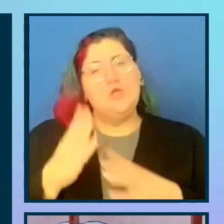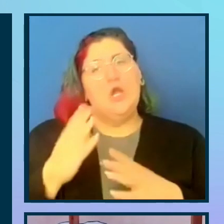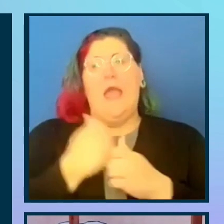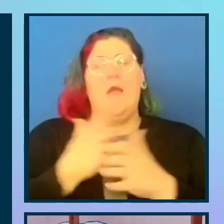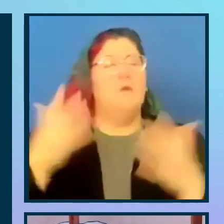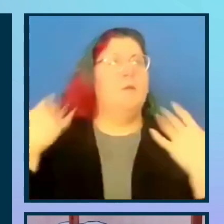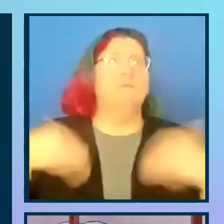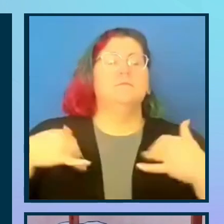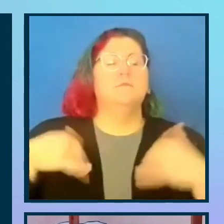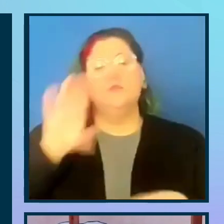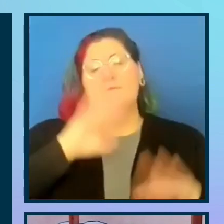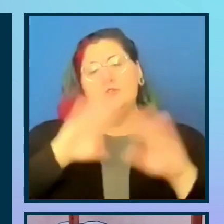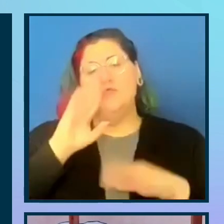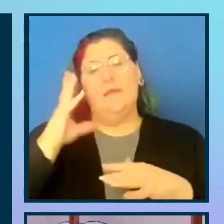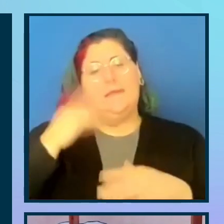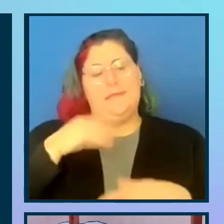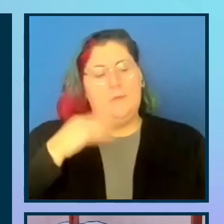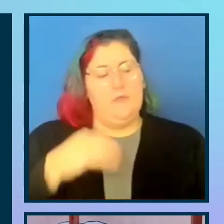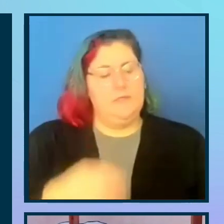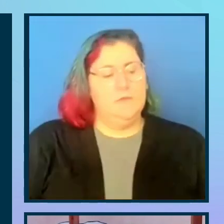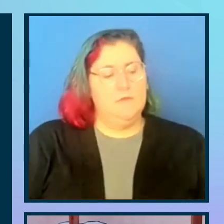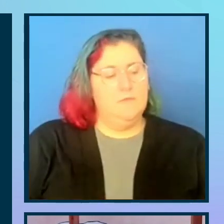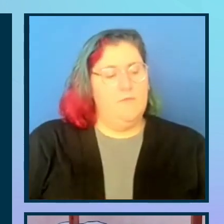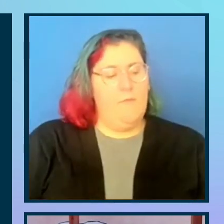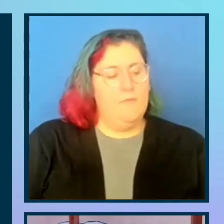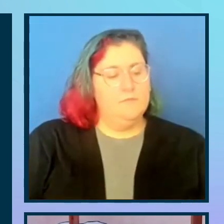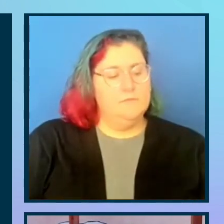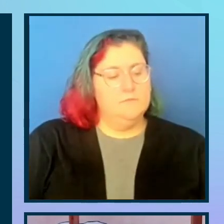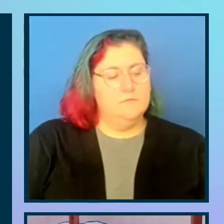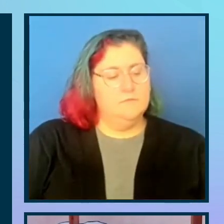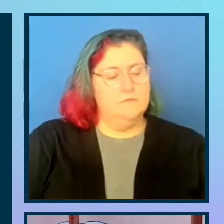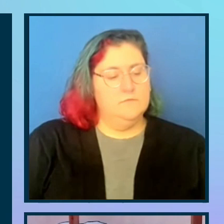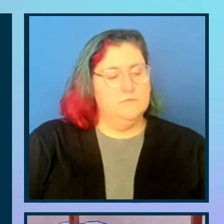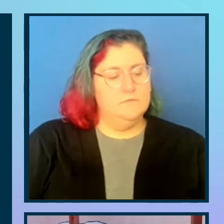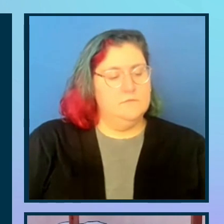and this doesn't fix the process, right? This is just a Band-Aid